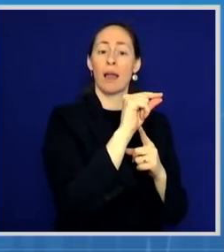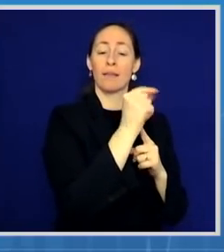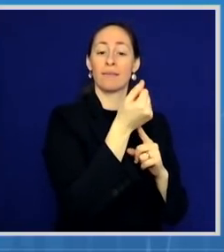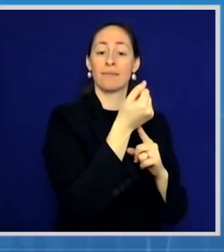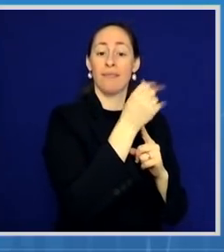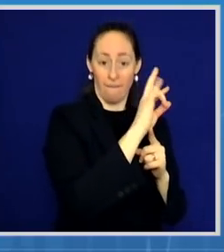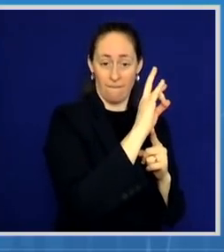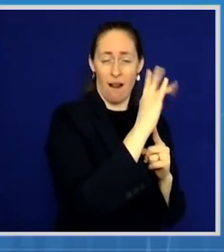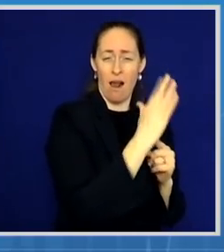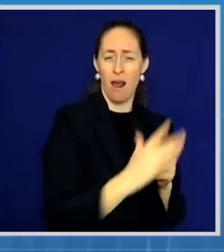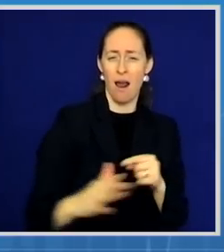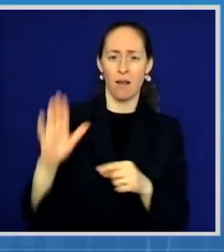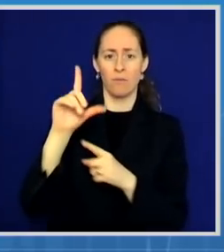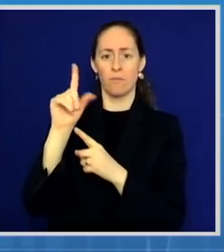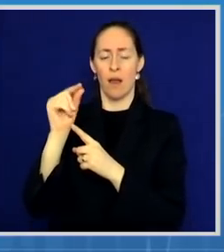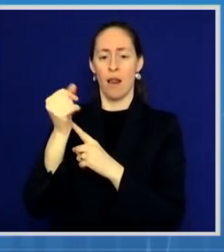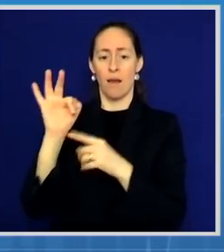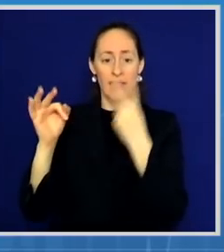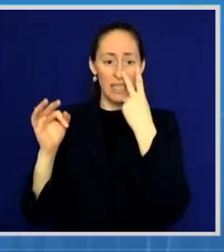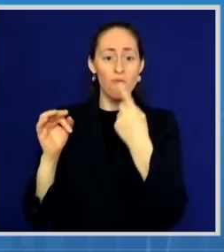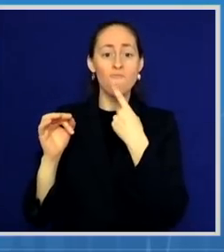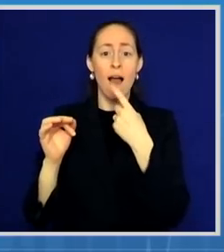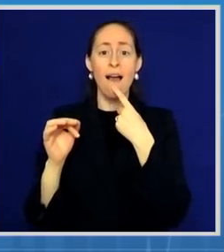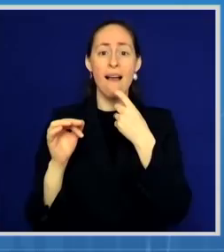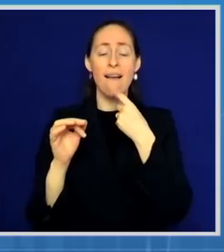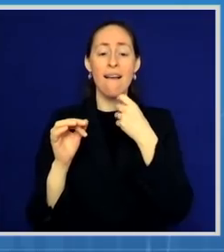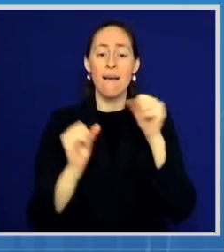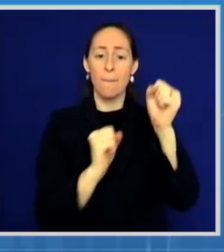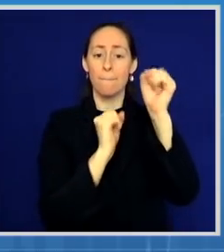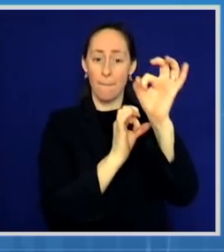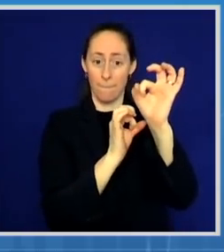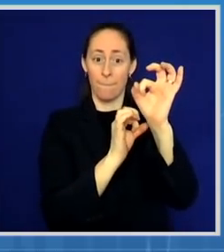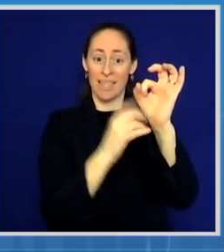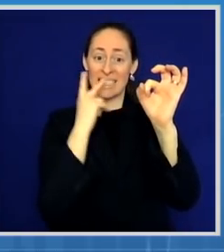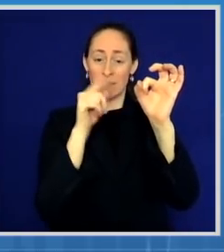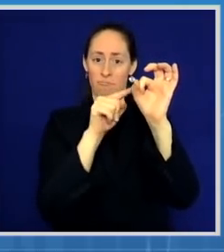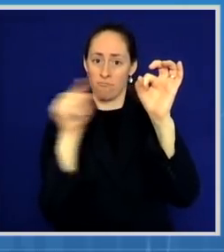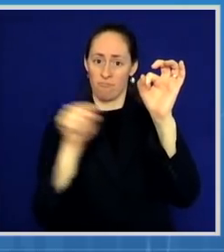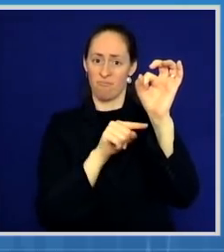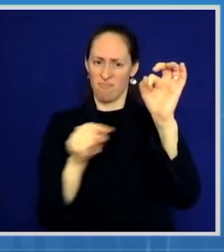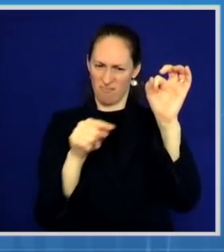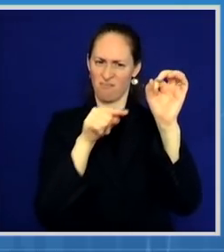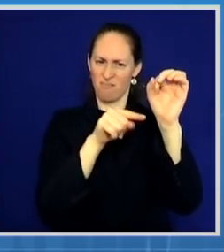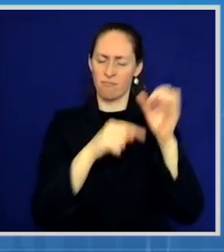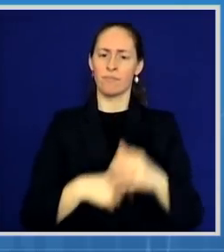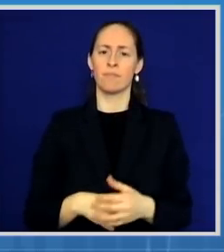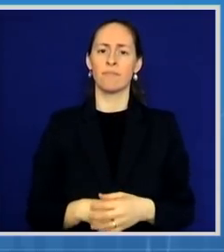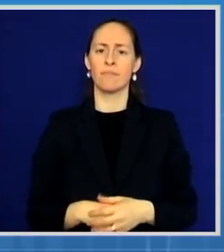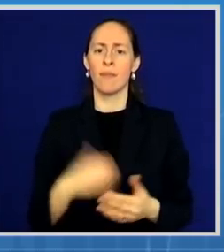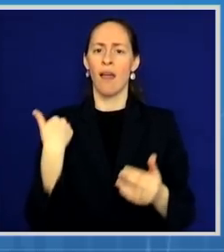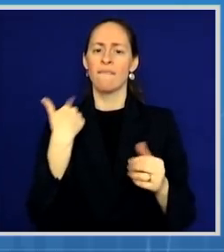it's a two-dose vaccine with the doses becoming two and six months after the first dose.